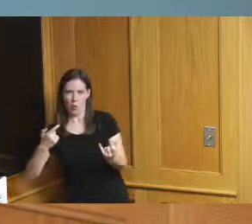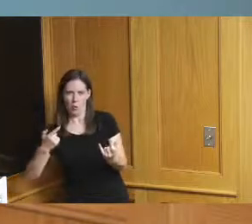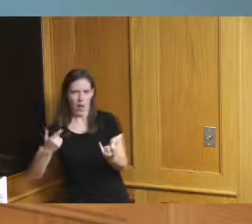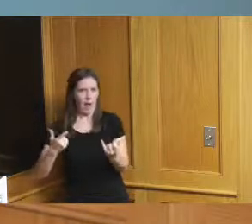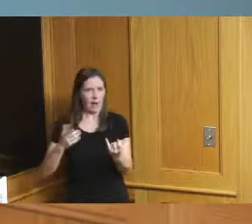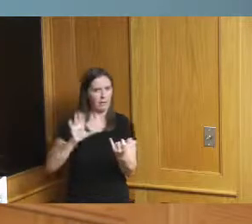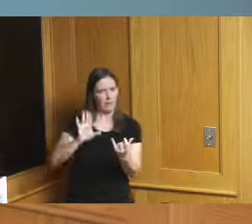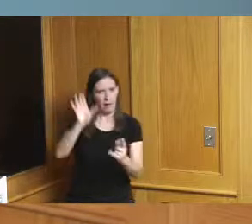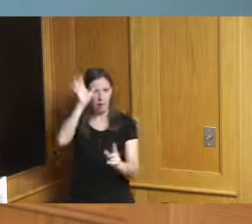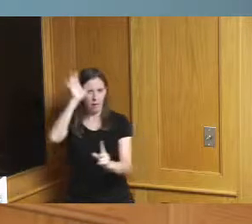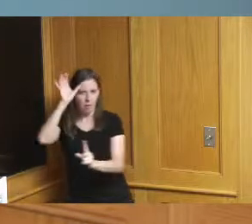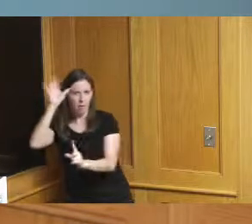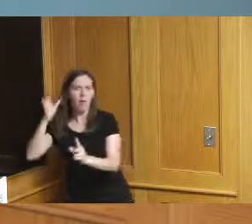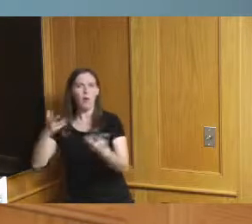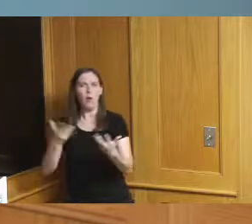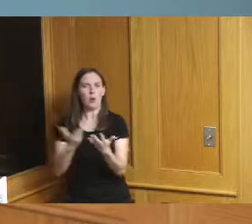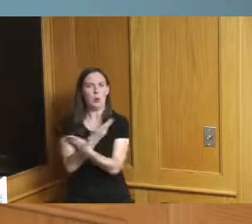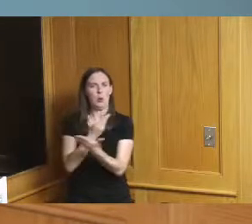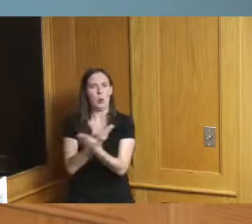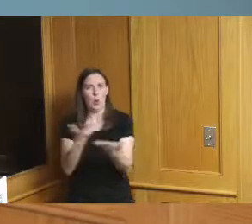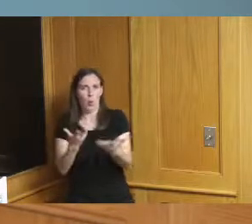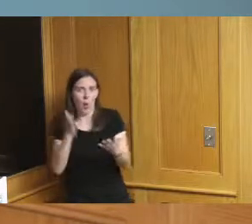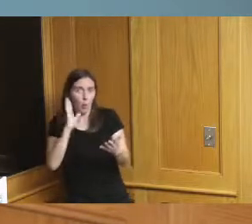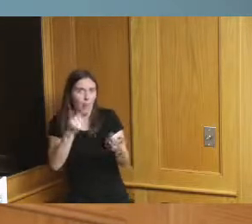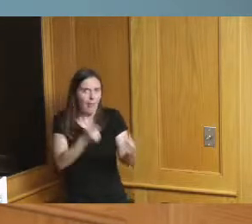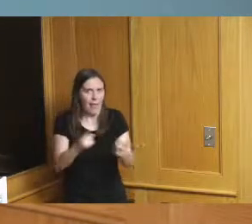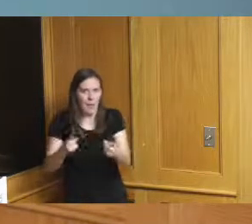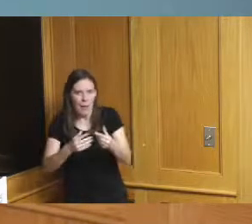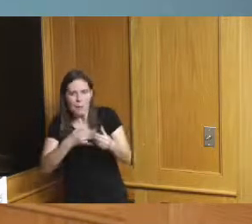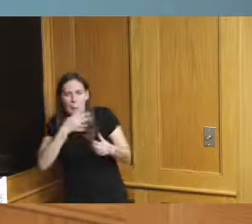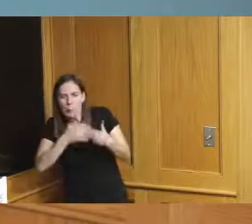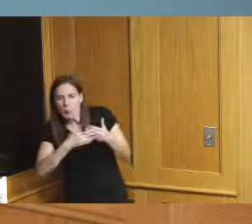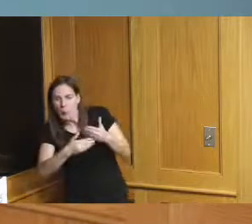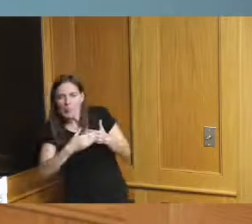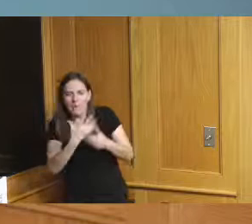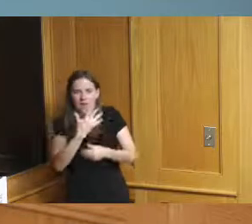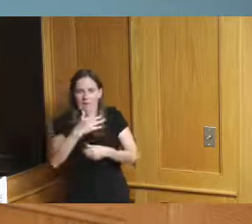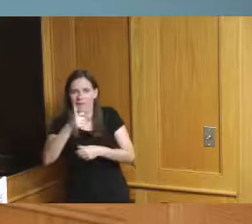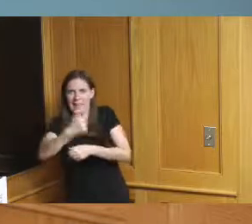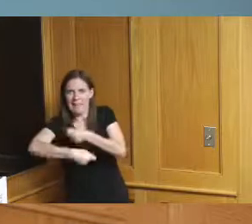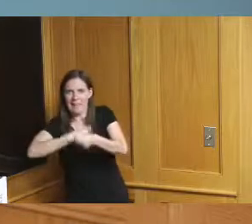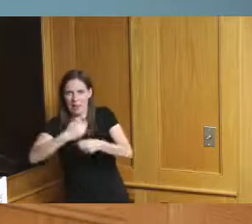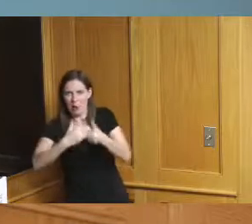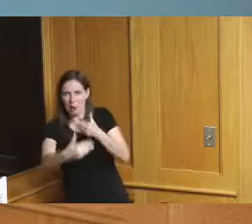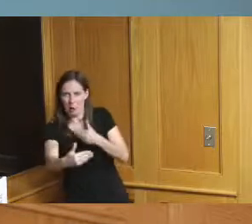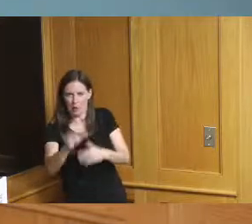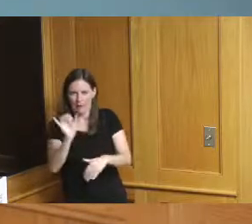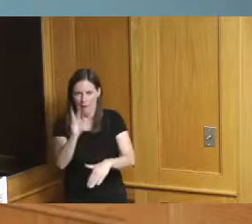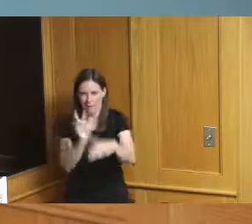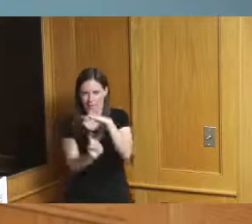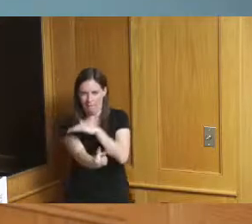and what will be in in the next five ten years so we'd love to get more information in a report